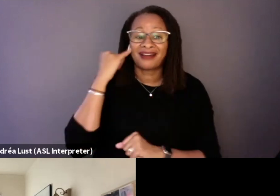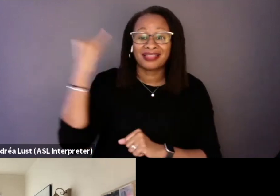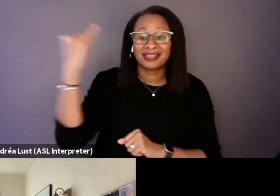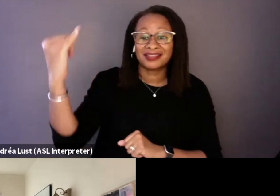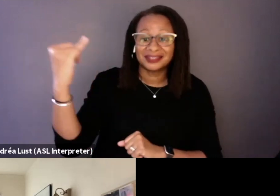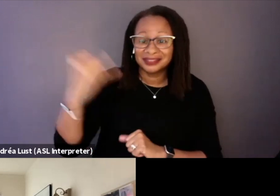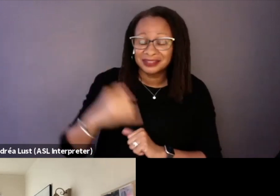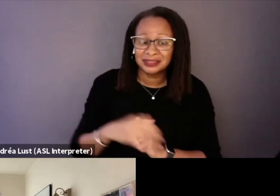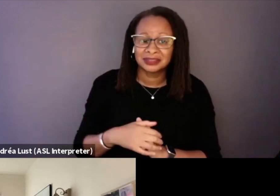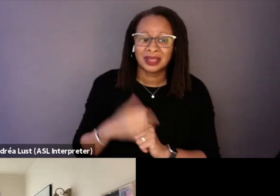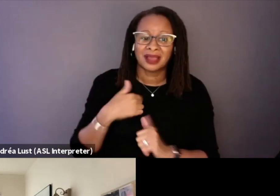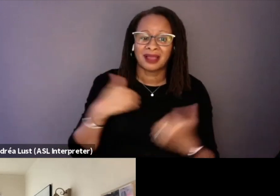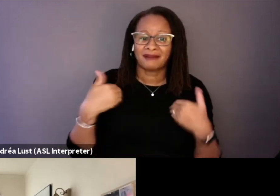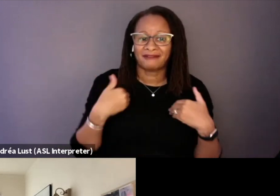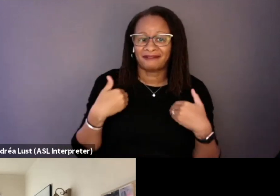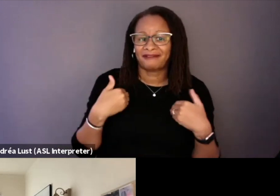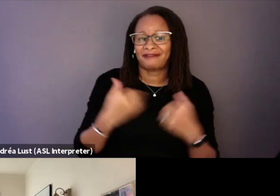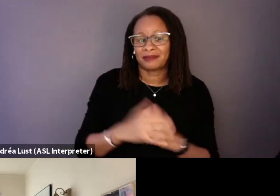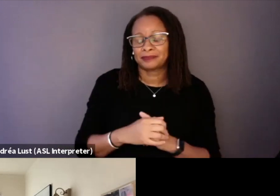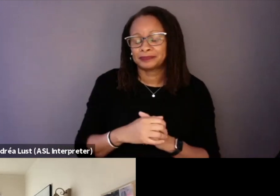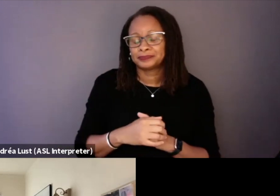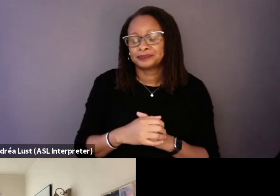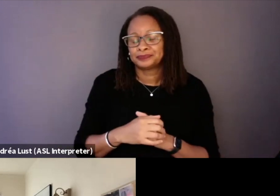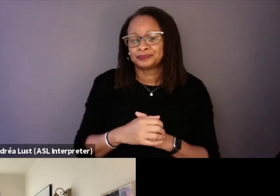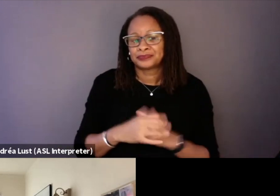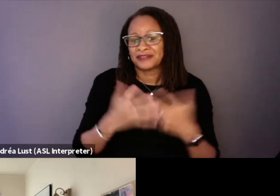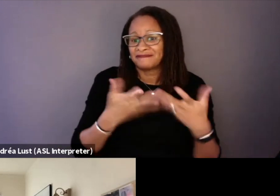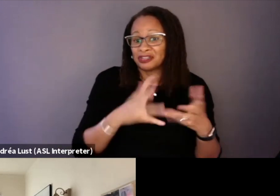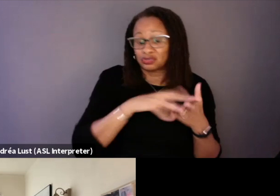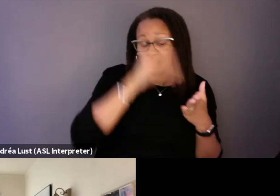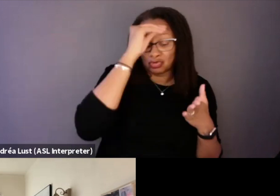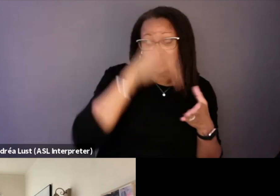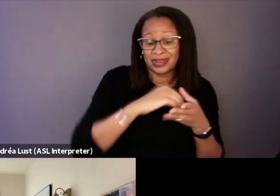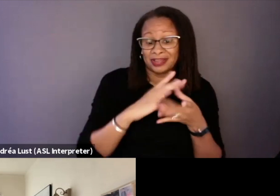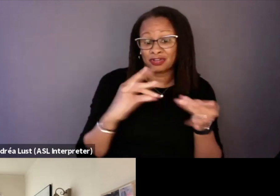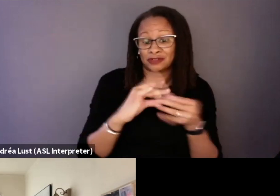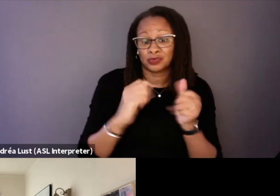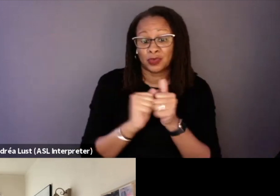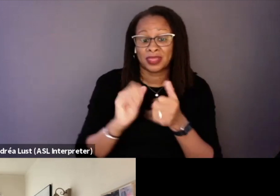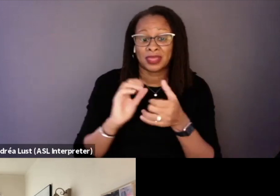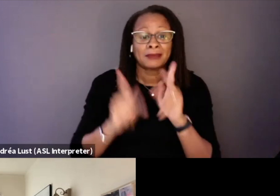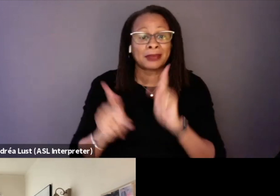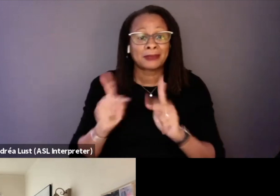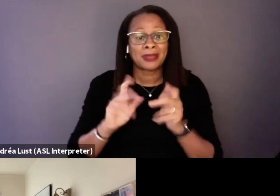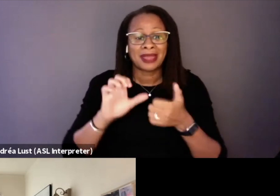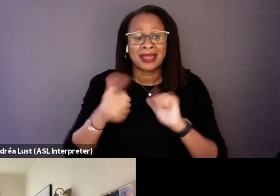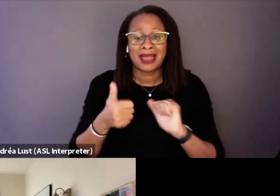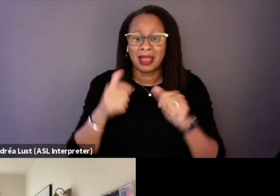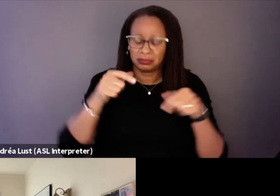that I had having learned and conversations with people, how the circularity of life,